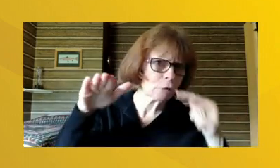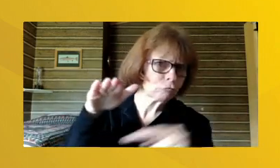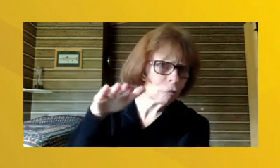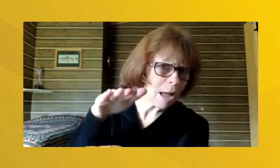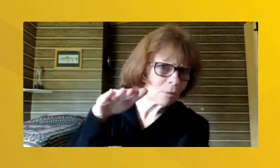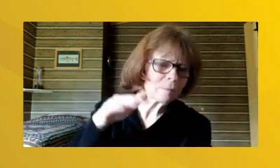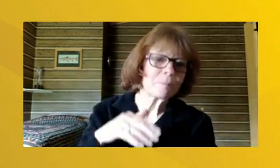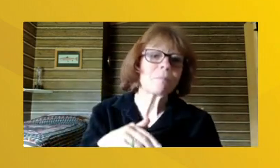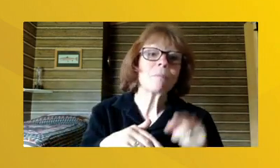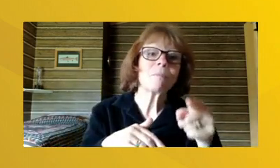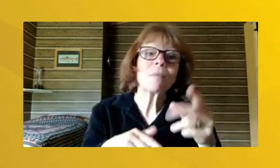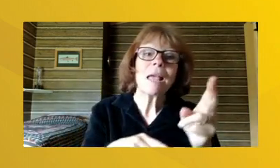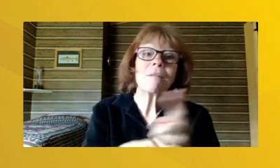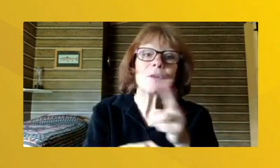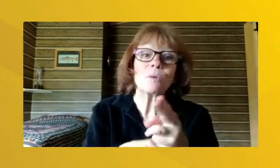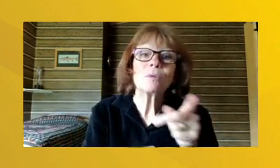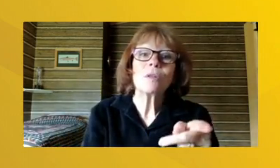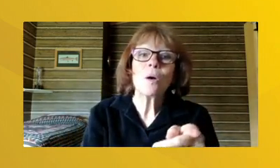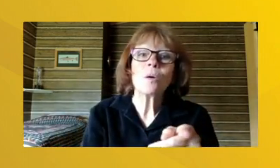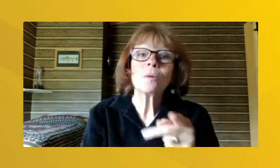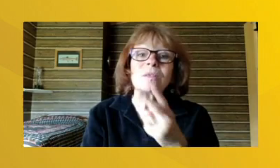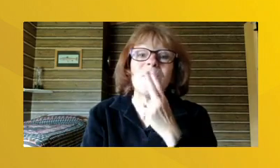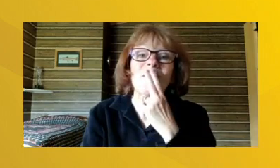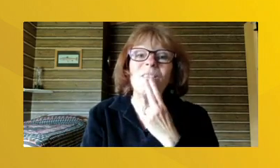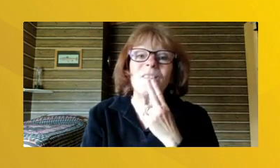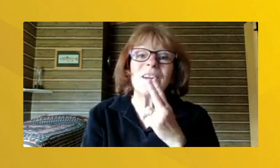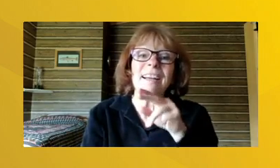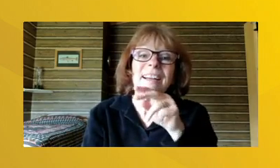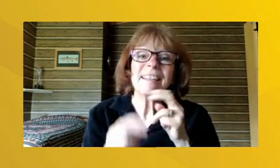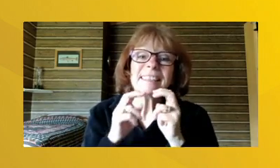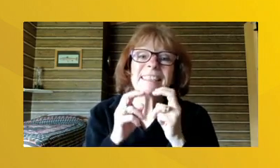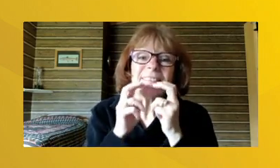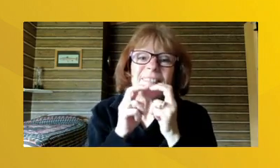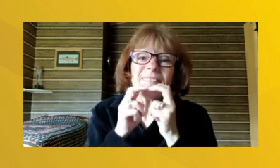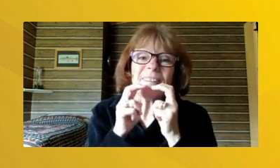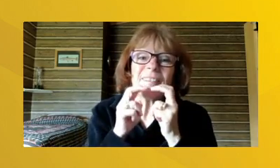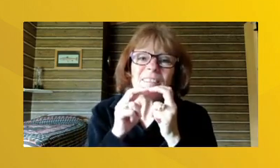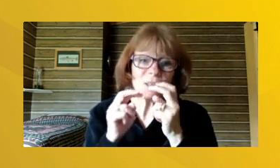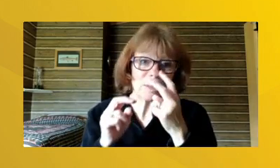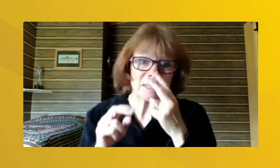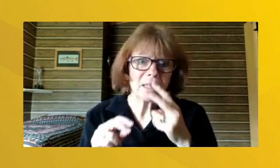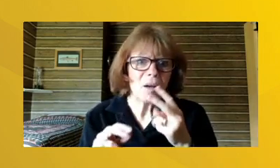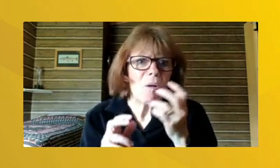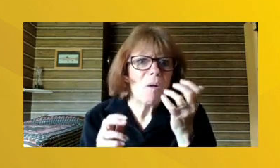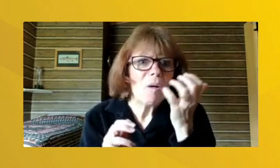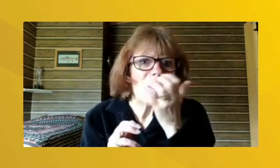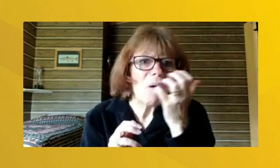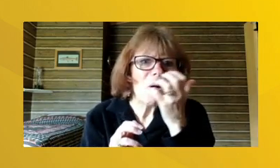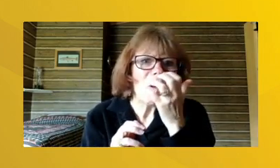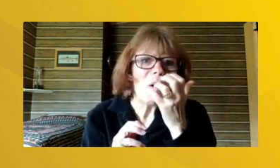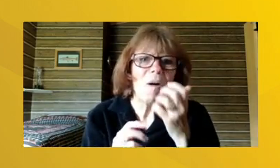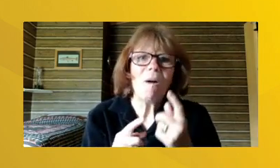So I said tunnels and chambers 'cause they live completely underground. They do? Yes. Yeah, so they're going to use these teeth. those teeth. You can see their teeth. They're big teeth.